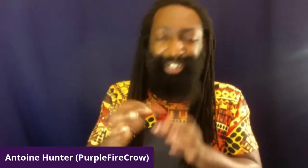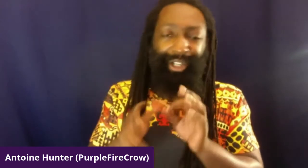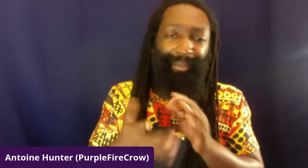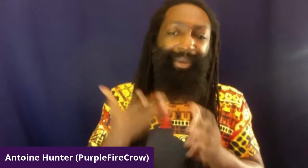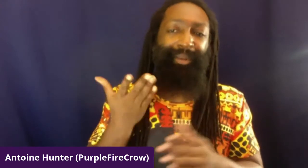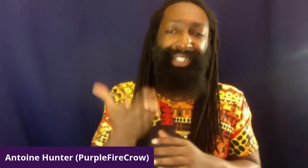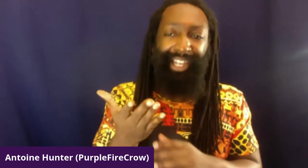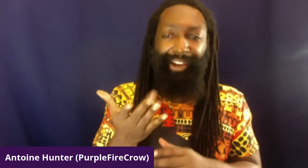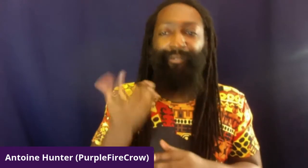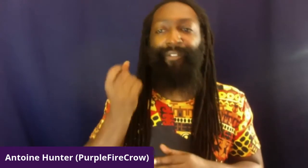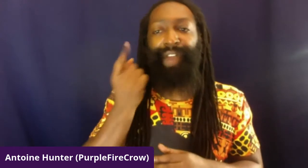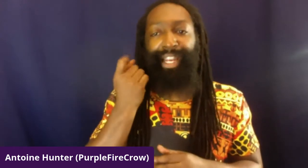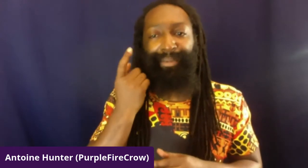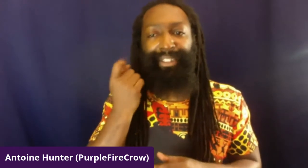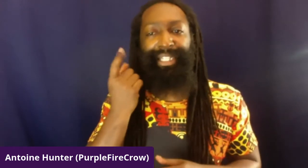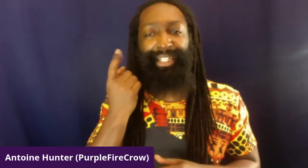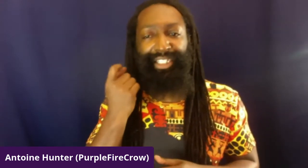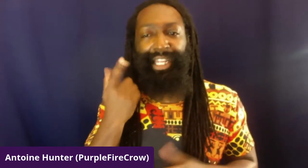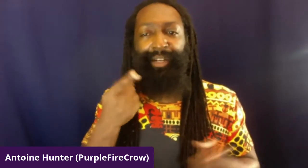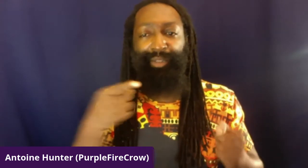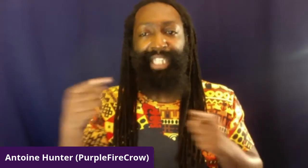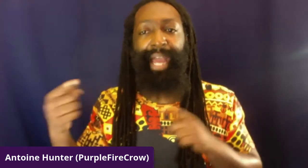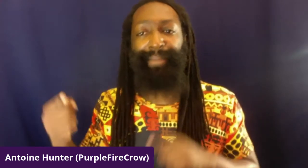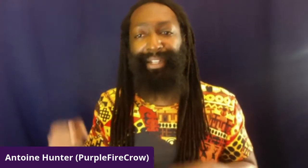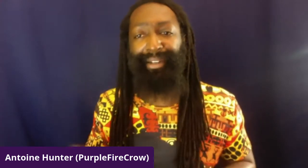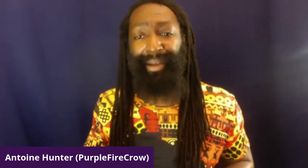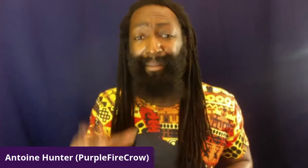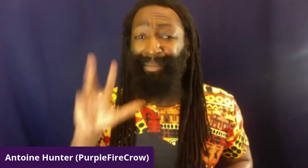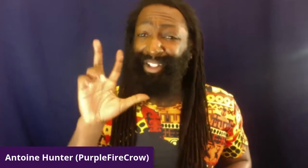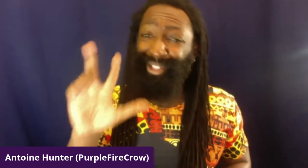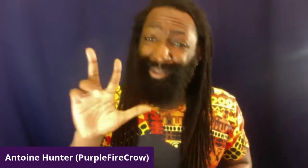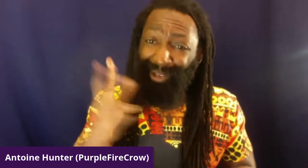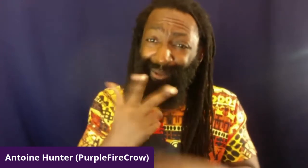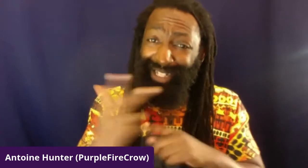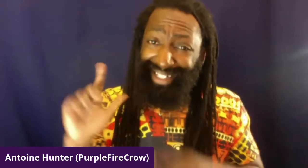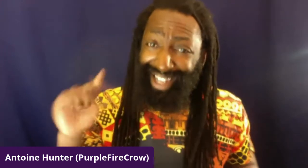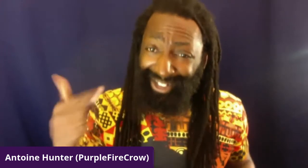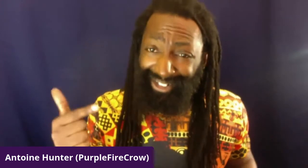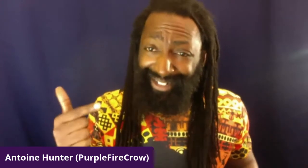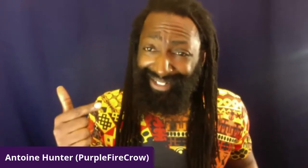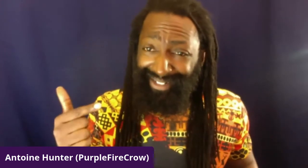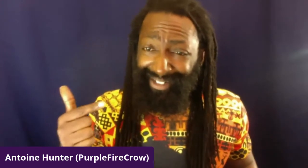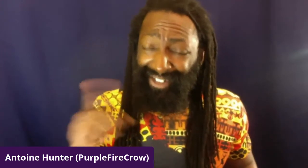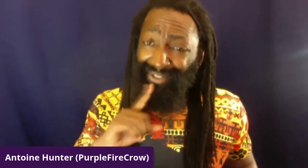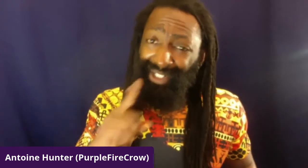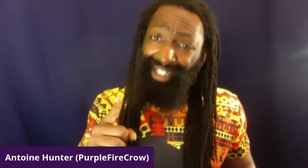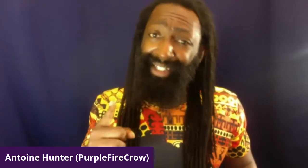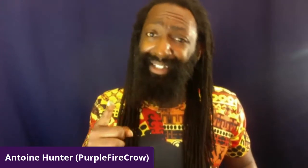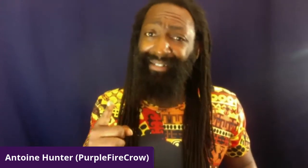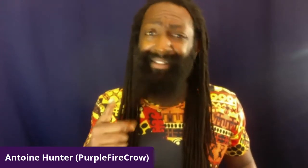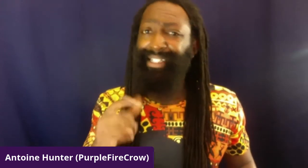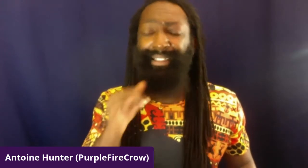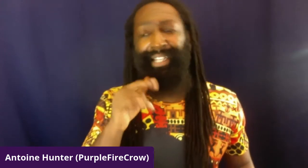interpreter was there and we finally understood what's happening. Three weeks later? Really?